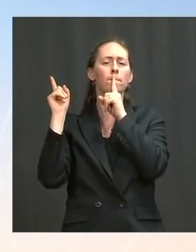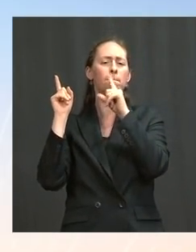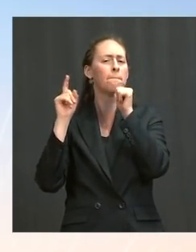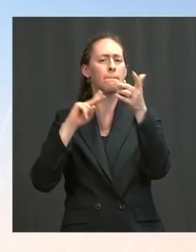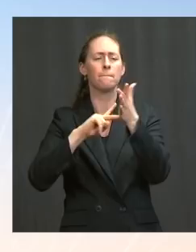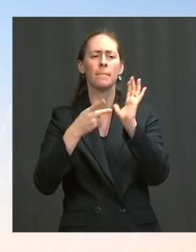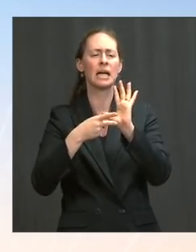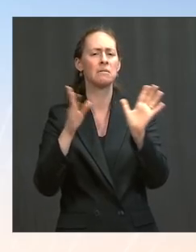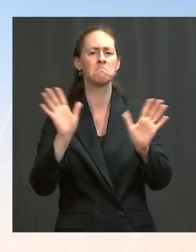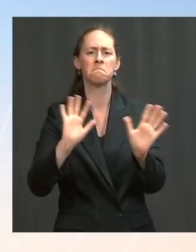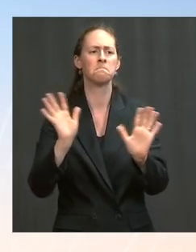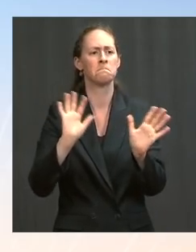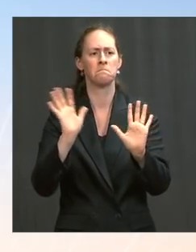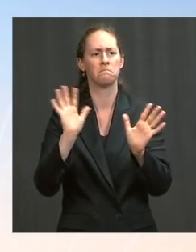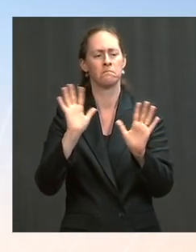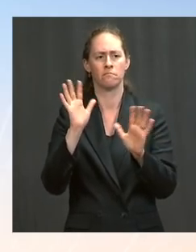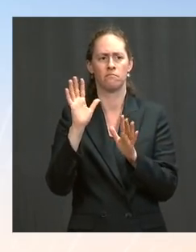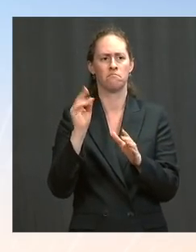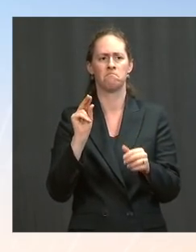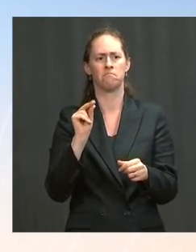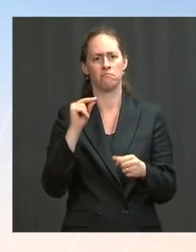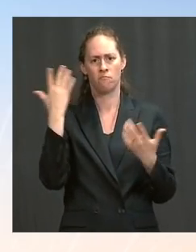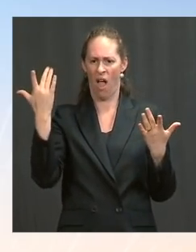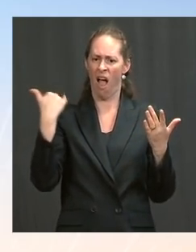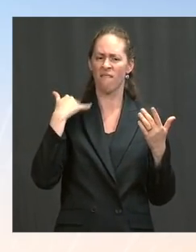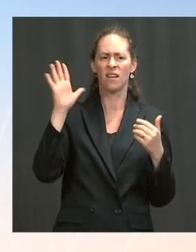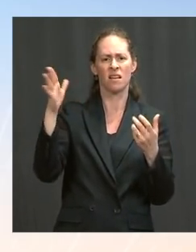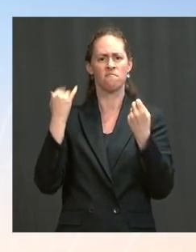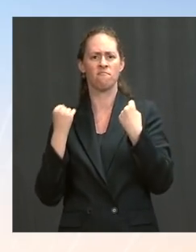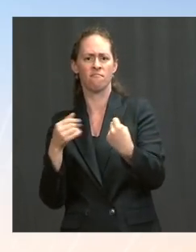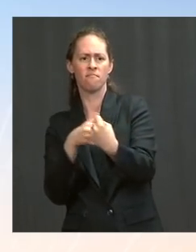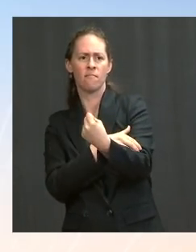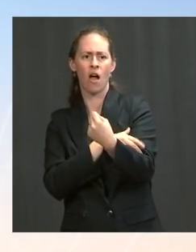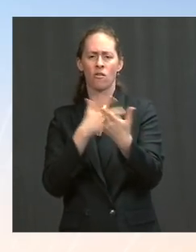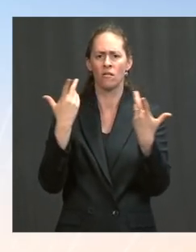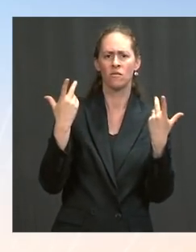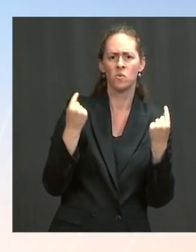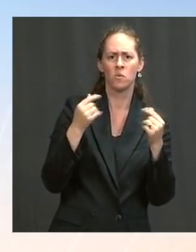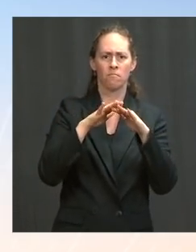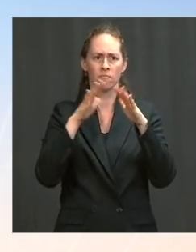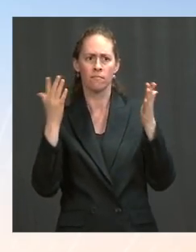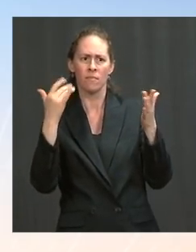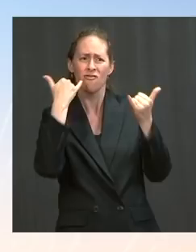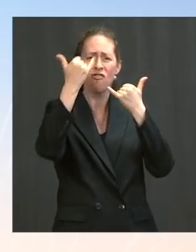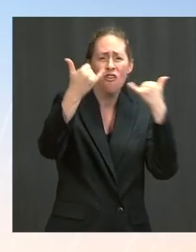for using the bully pulpit, making phone calls, working his heart out to get the American Families Plan through.